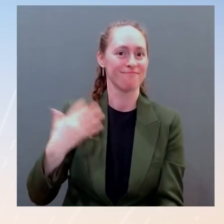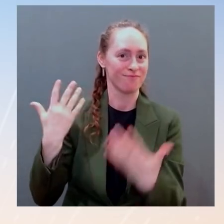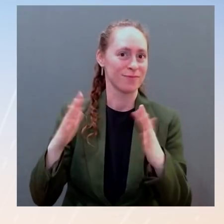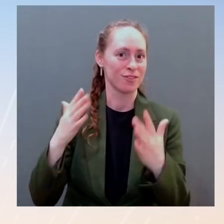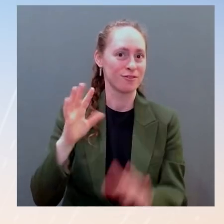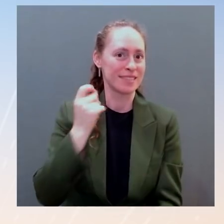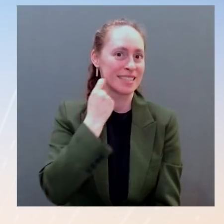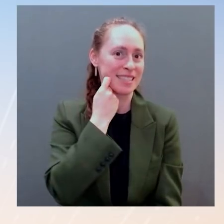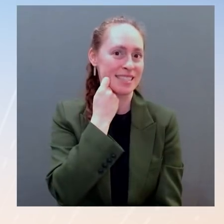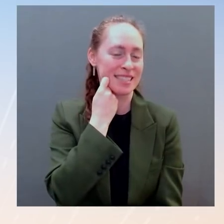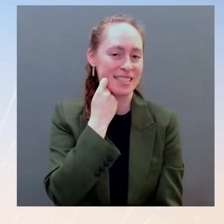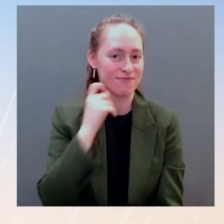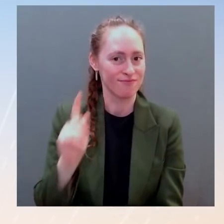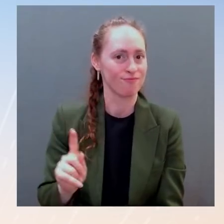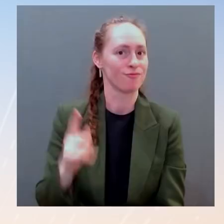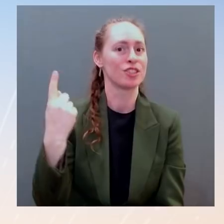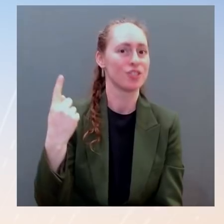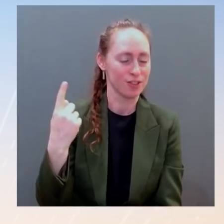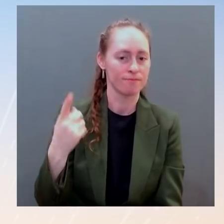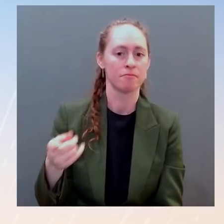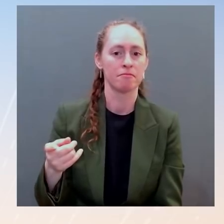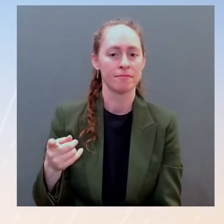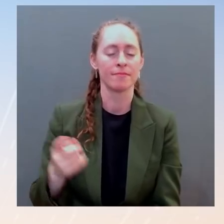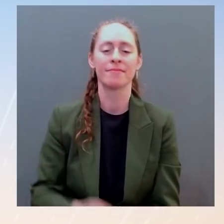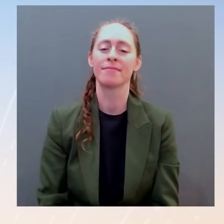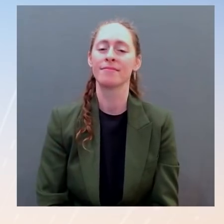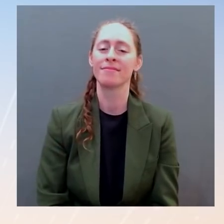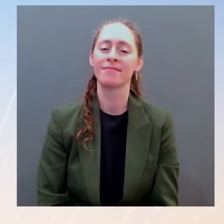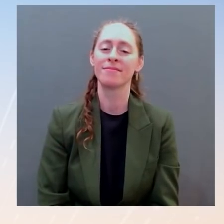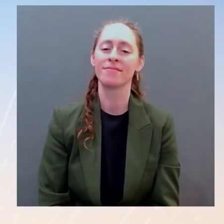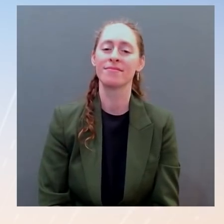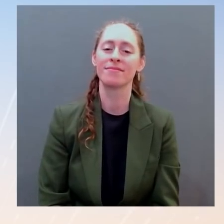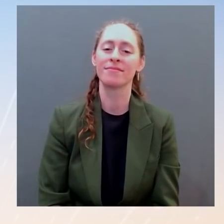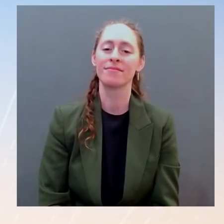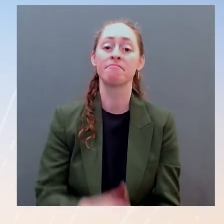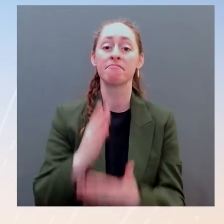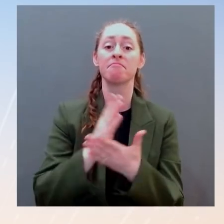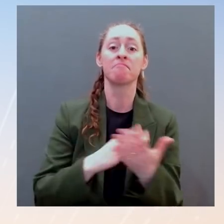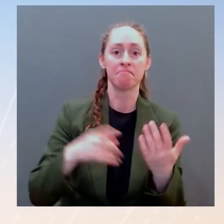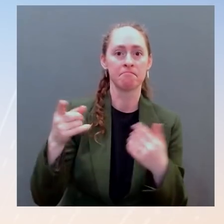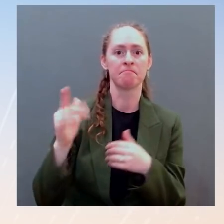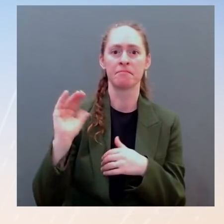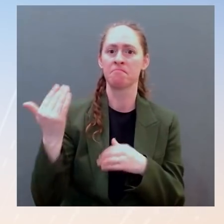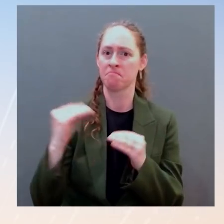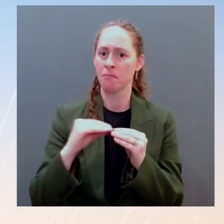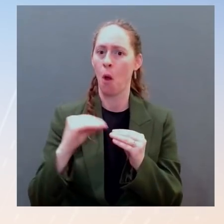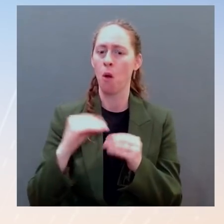over his opponent? Ms. Psaki: I certainly understand your question. I don't make the rules, but the rules are